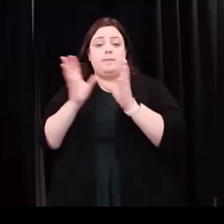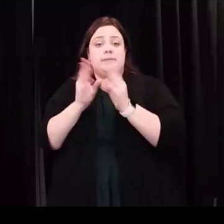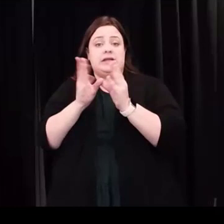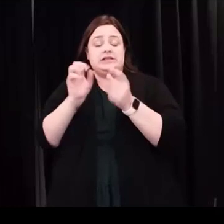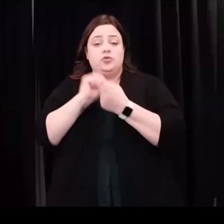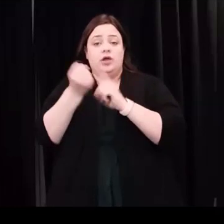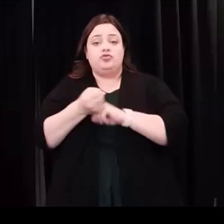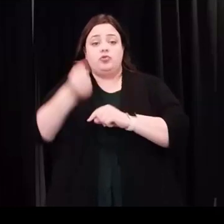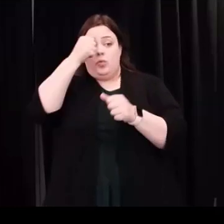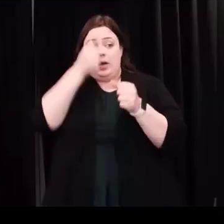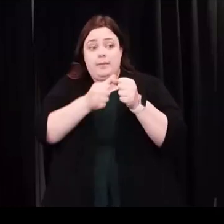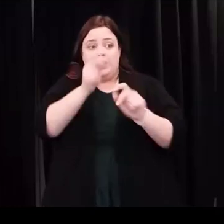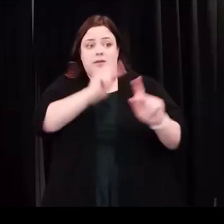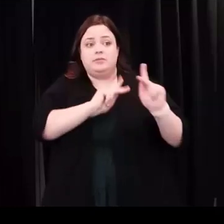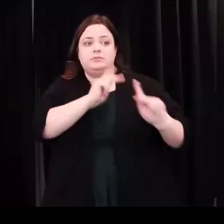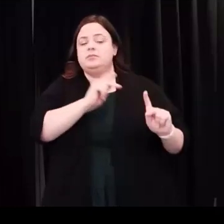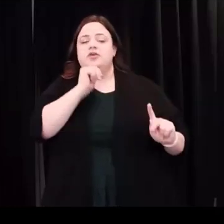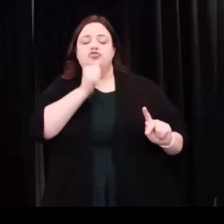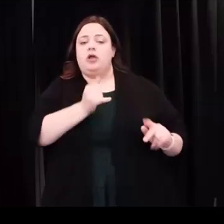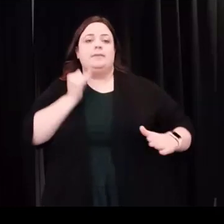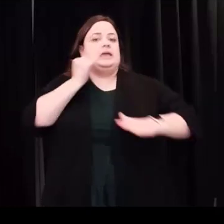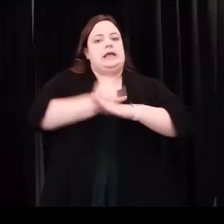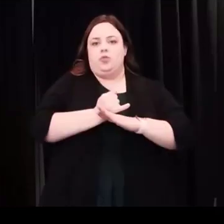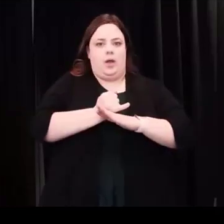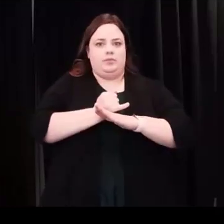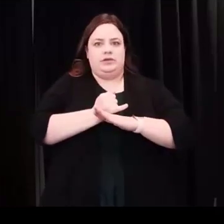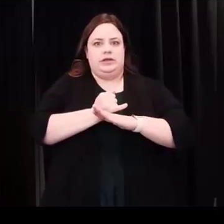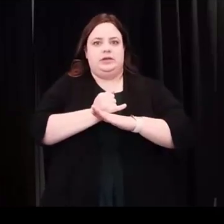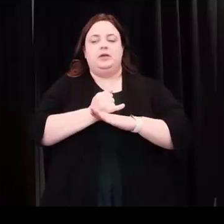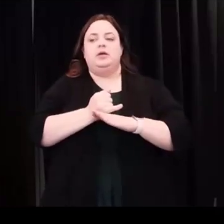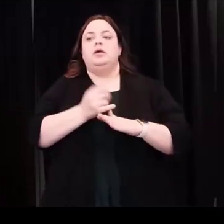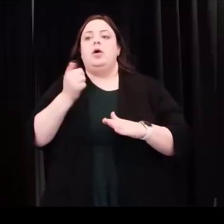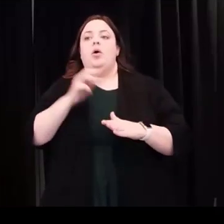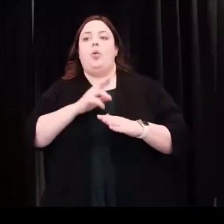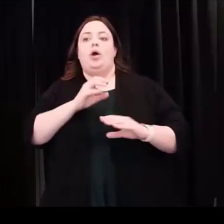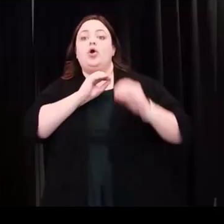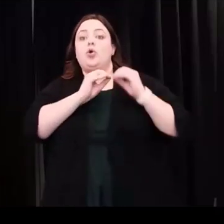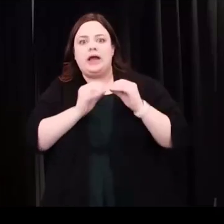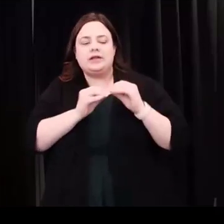reminding folks that they should not be interrupted or corrected. Let them finish